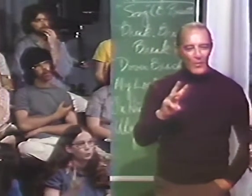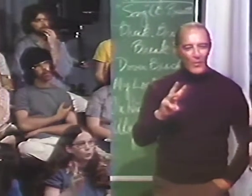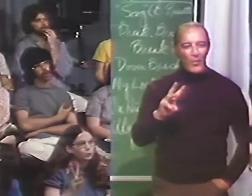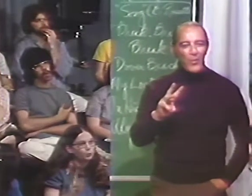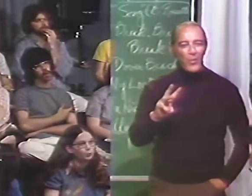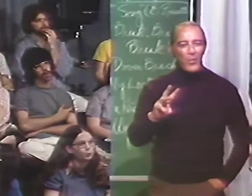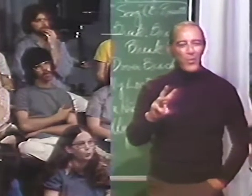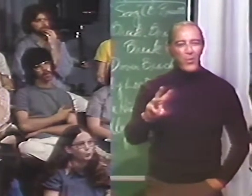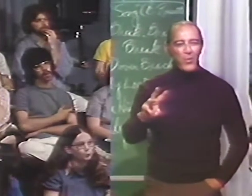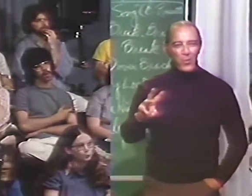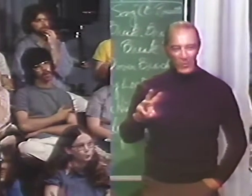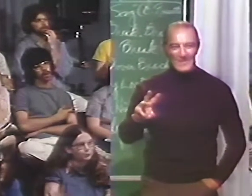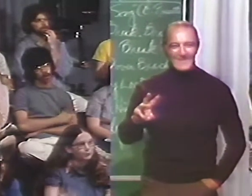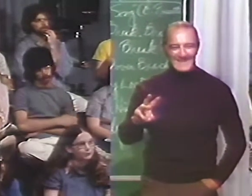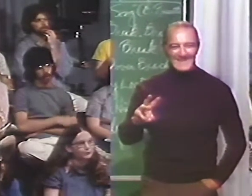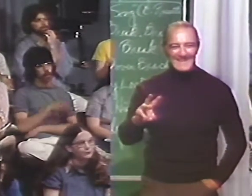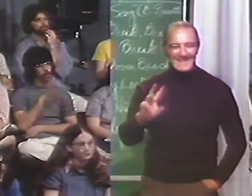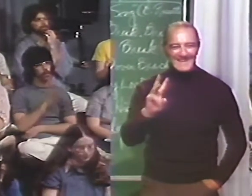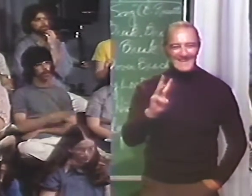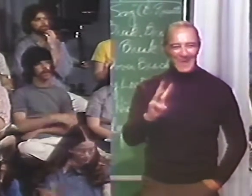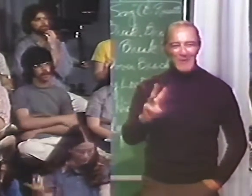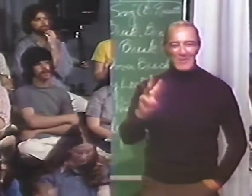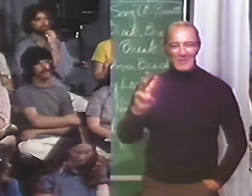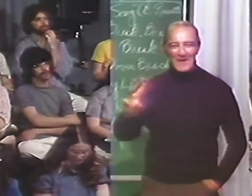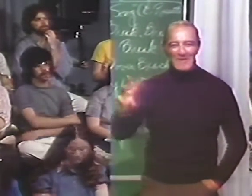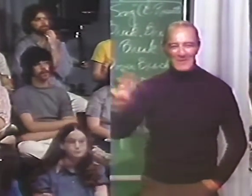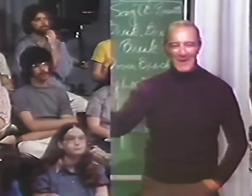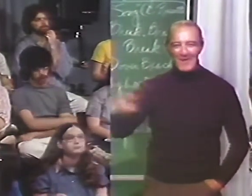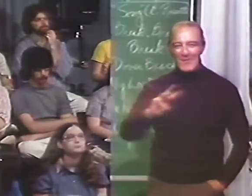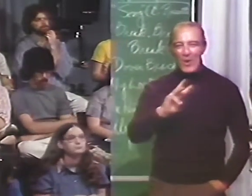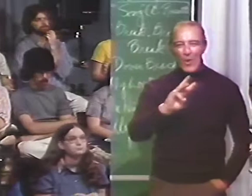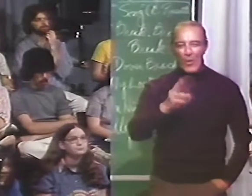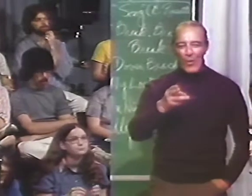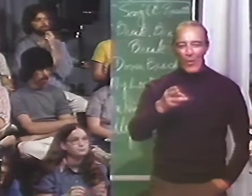"WHOO..." HA HA! "W," "W," "W."